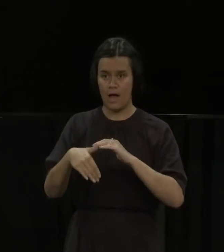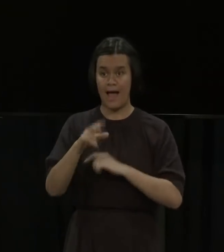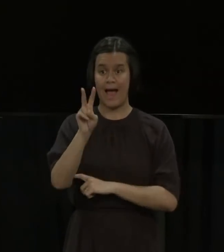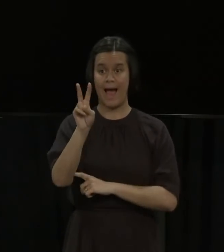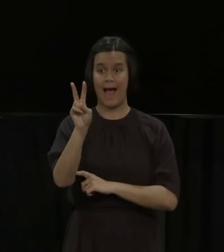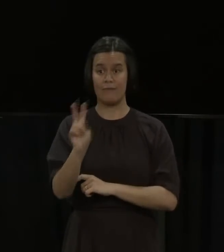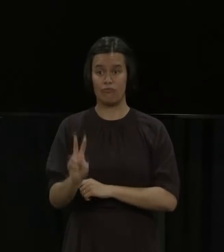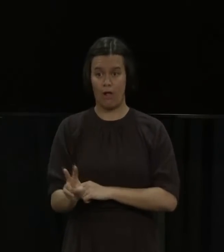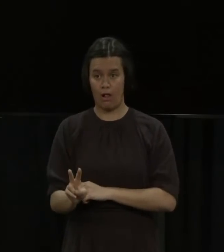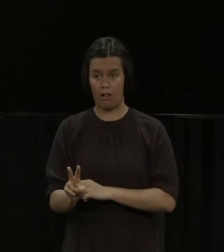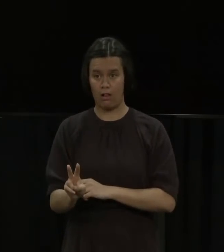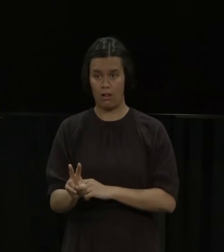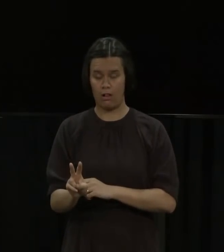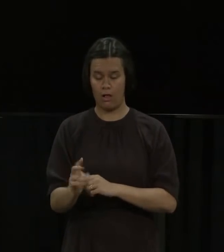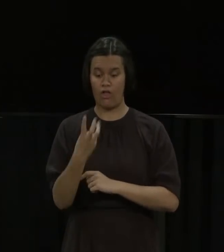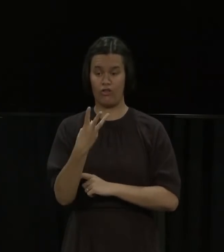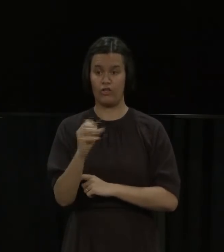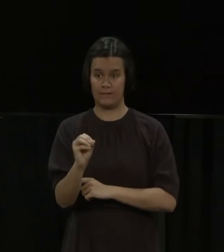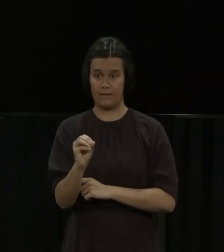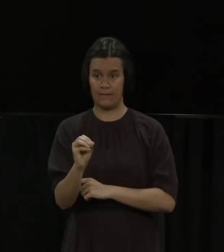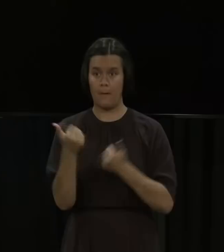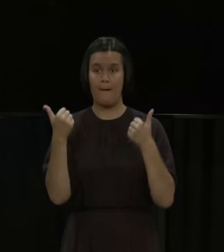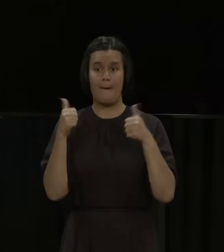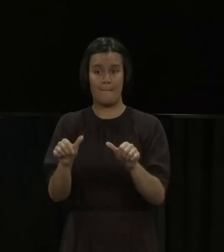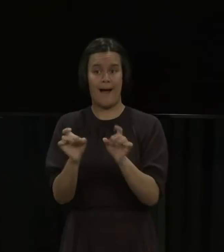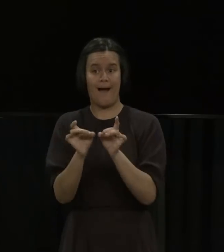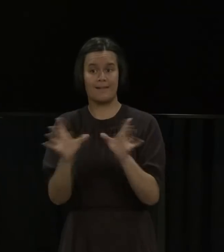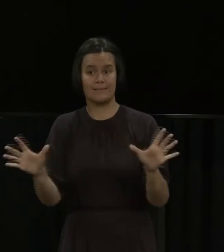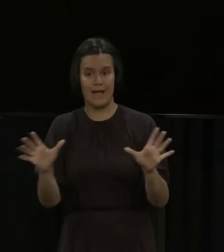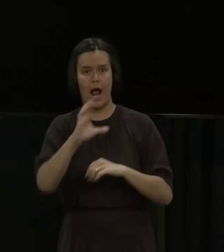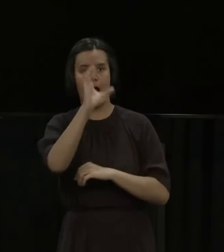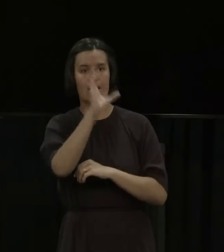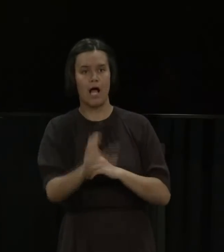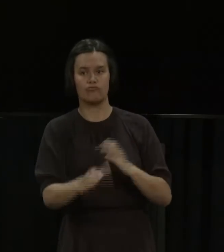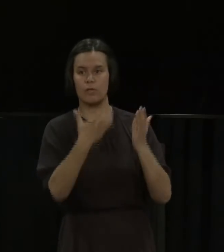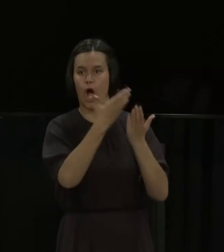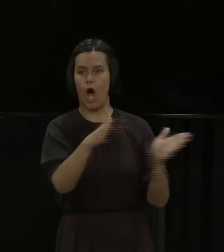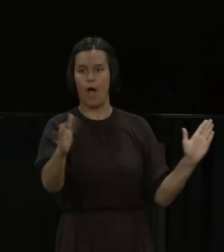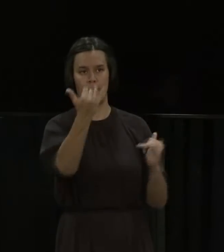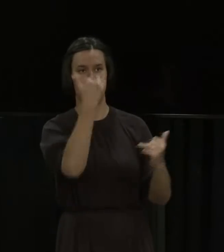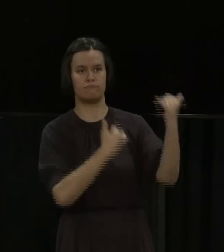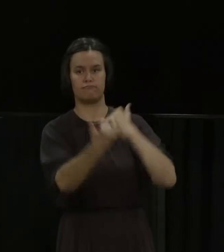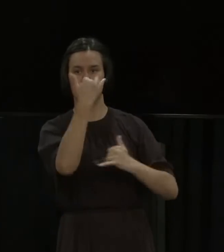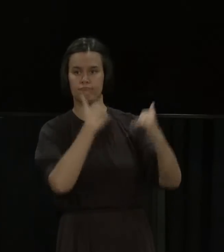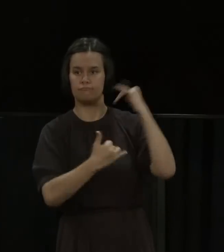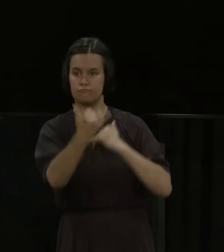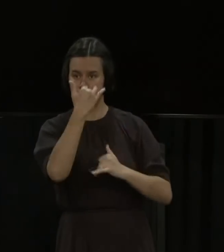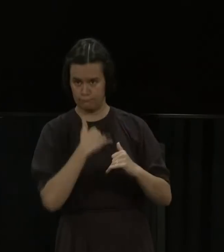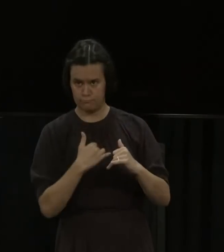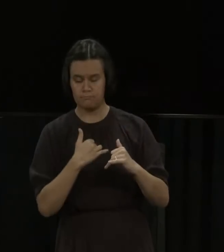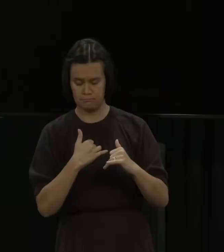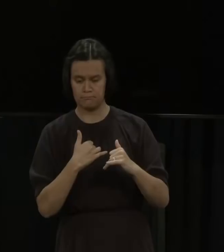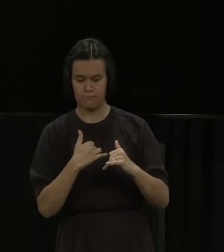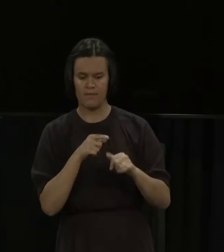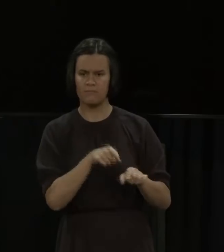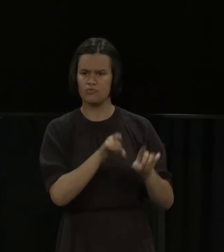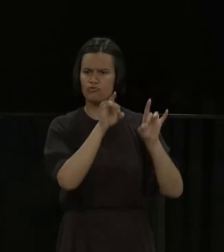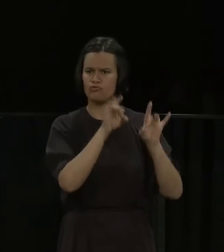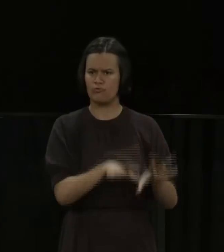then to you. $$TRANSMIT>> International travel from April